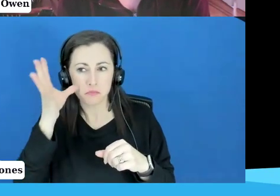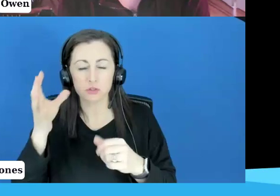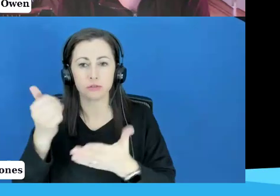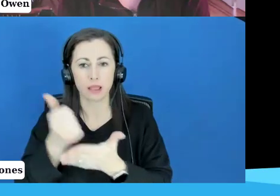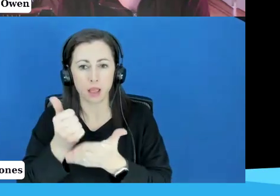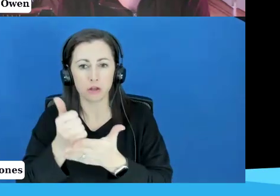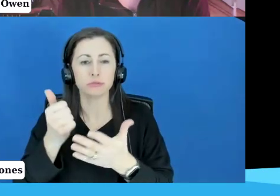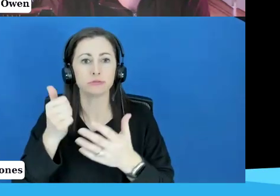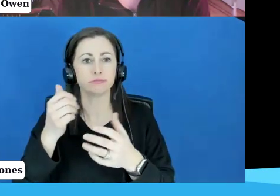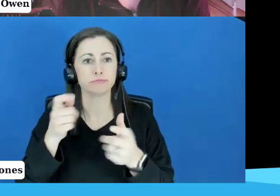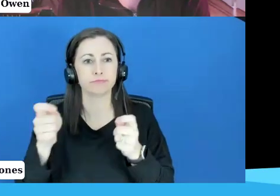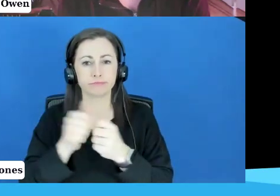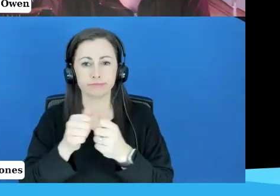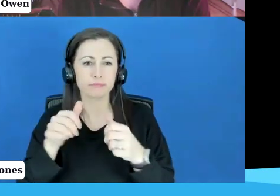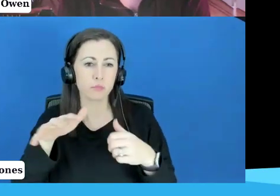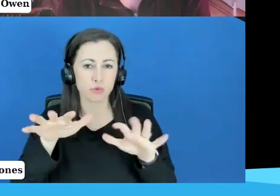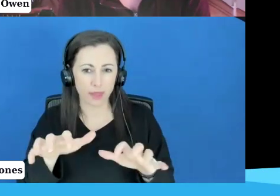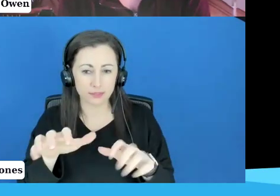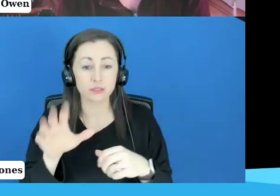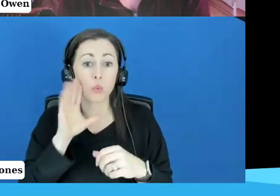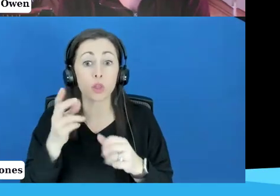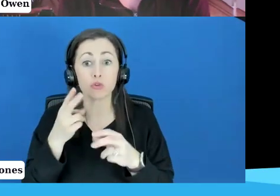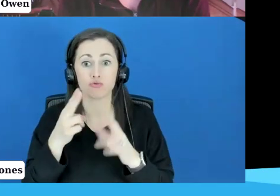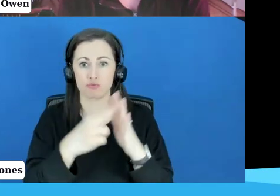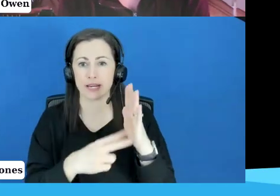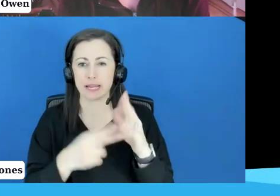before we jump into the conversation. Here we go.